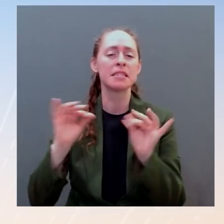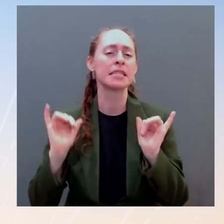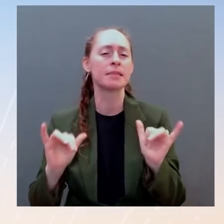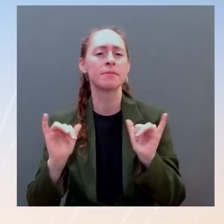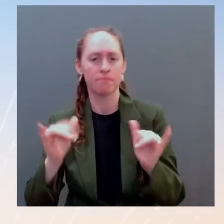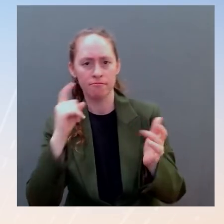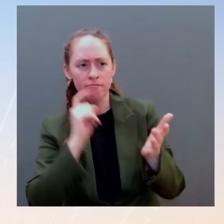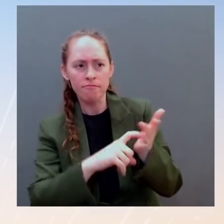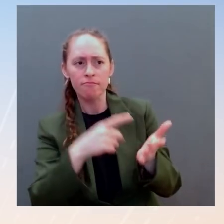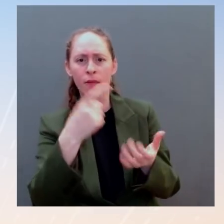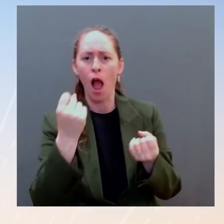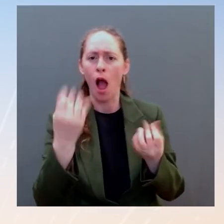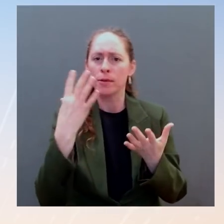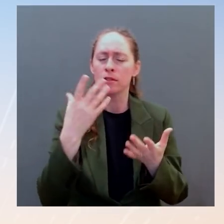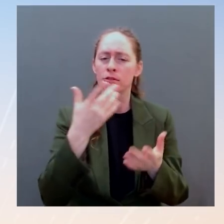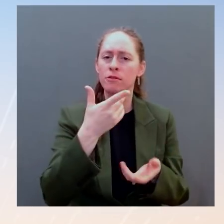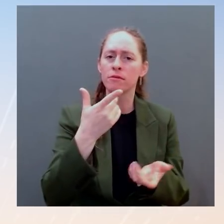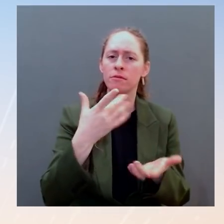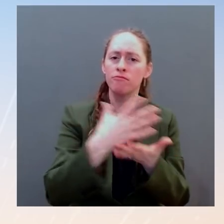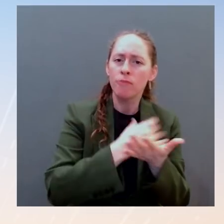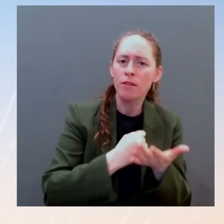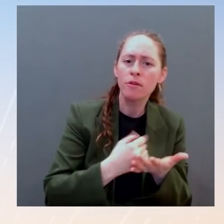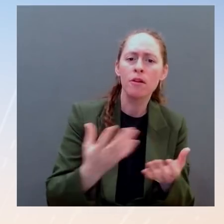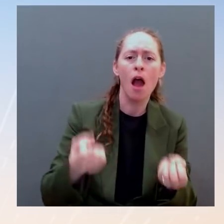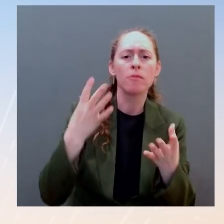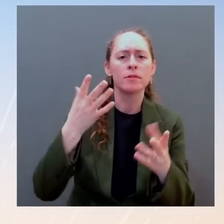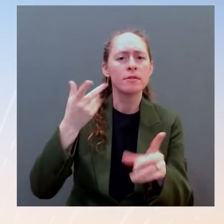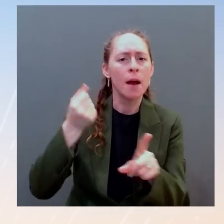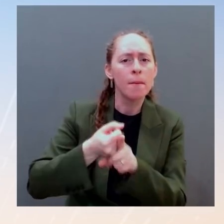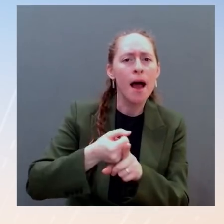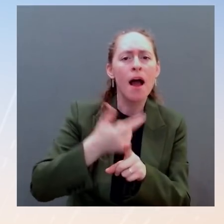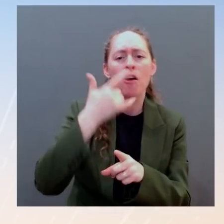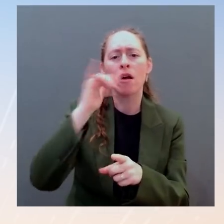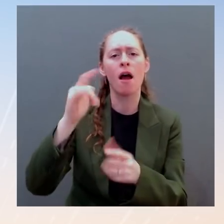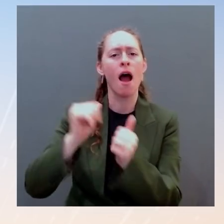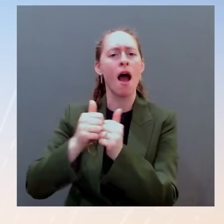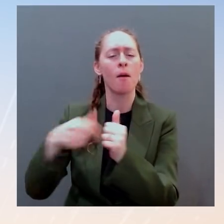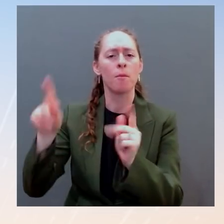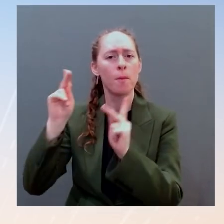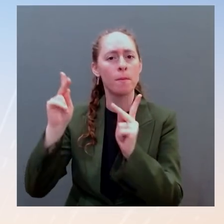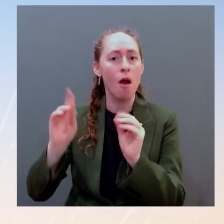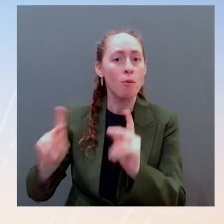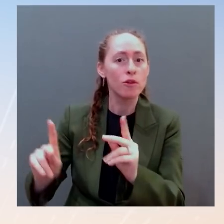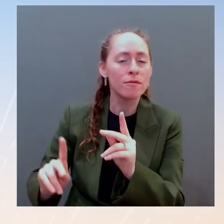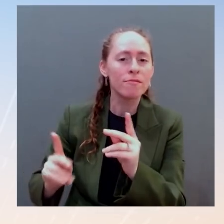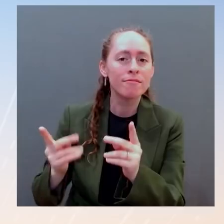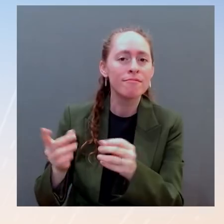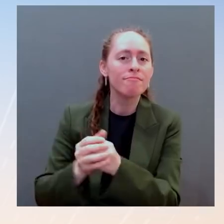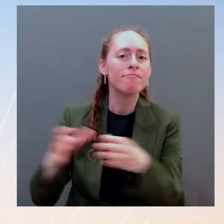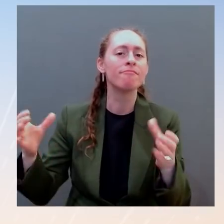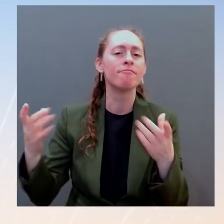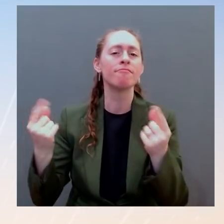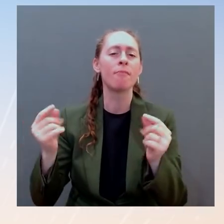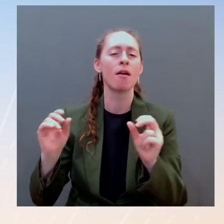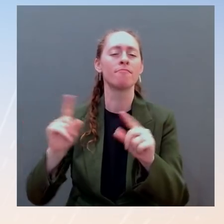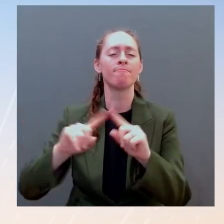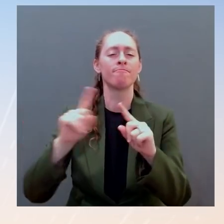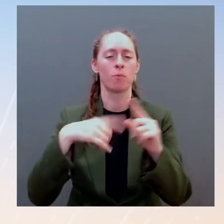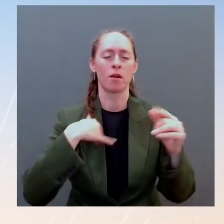That's the prism through which our economic team -- Ambassador Tai is, of course, leading this effort, is -- is reviewing these sanctions.